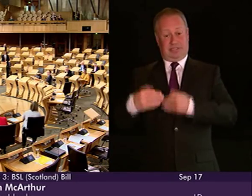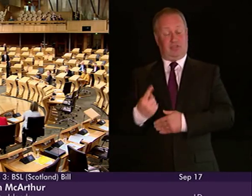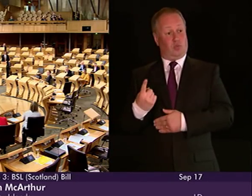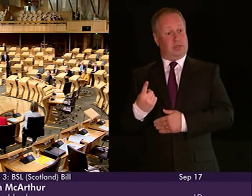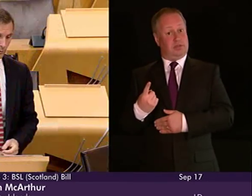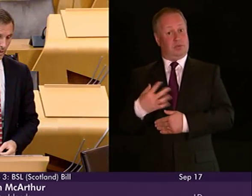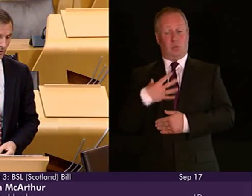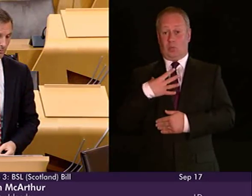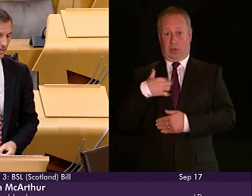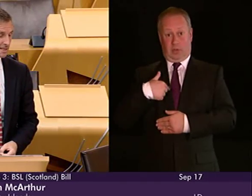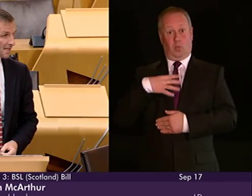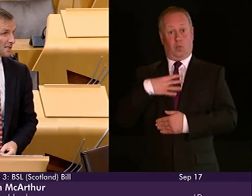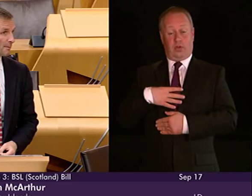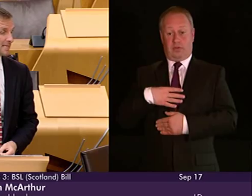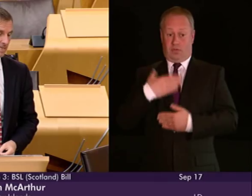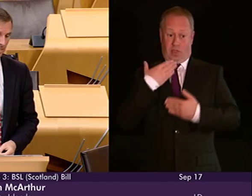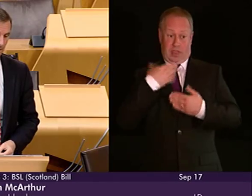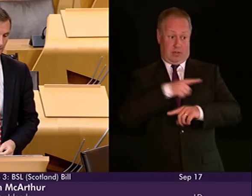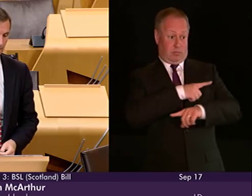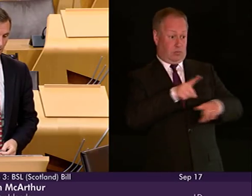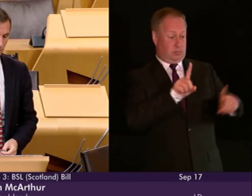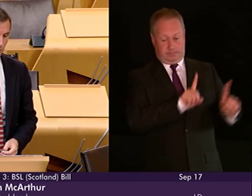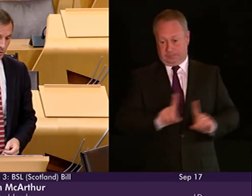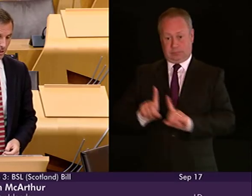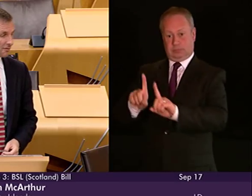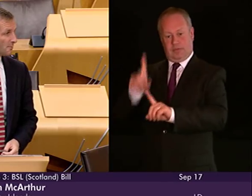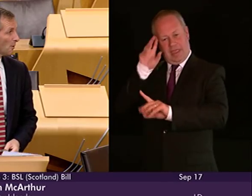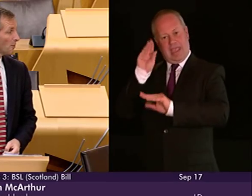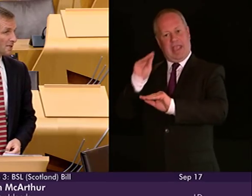all those who helped the Education and Culture Committee in our scrutiny of the bill,